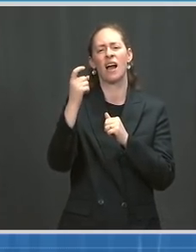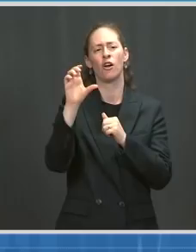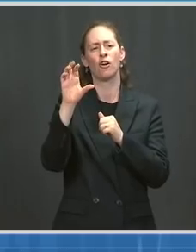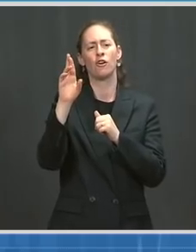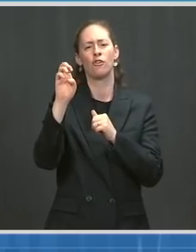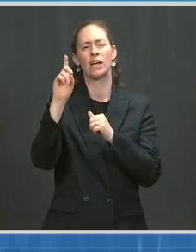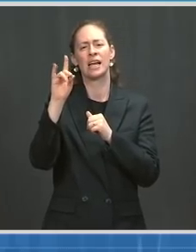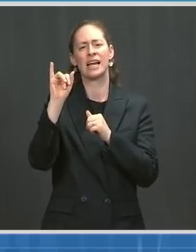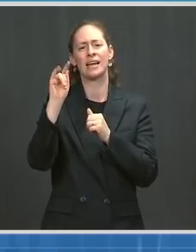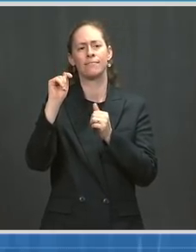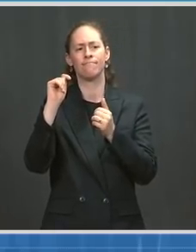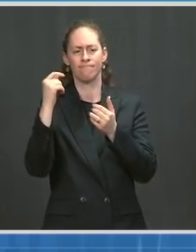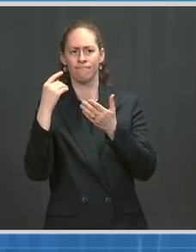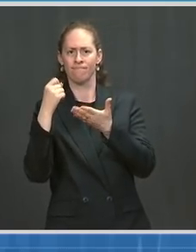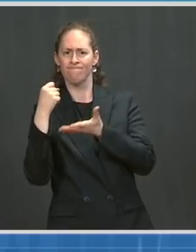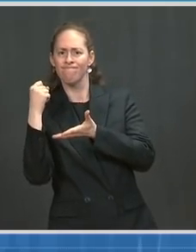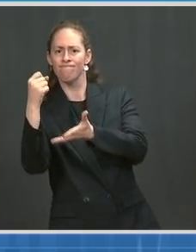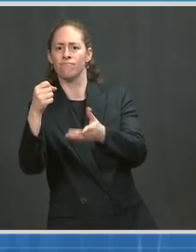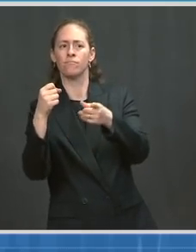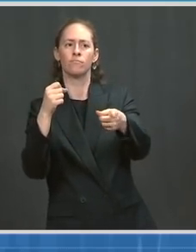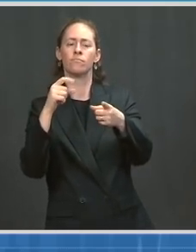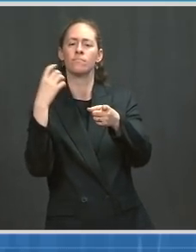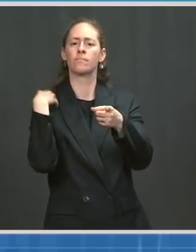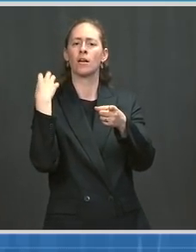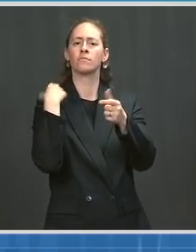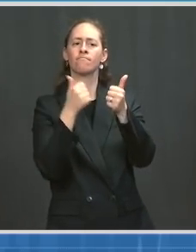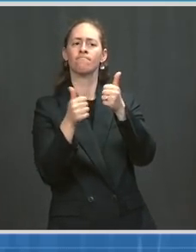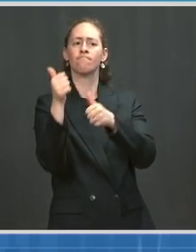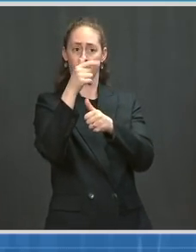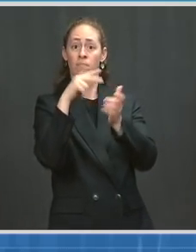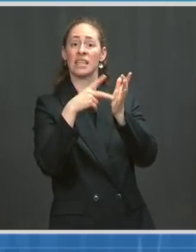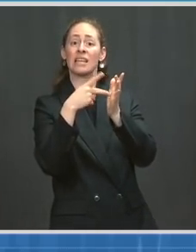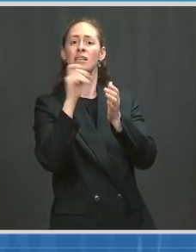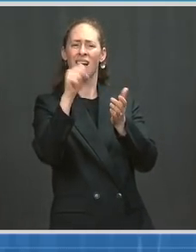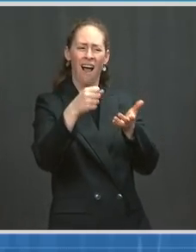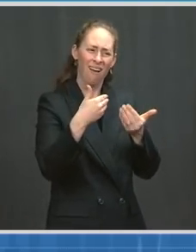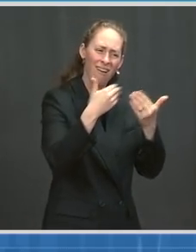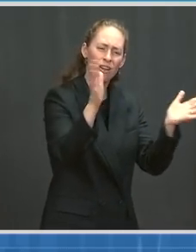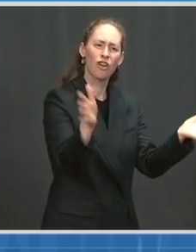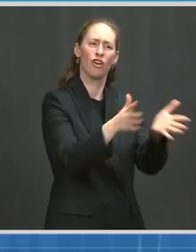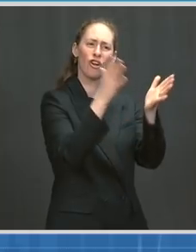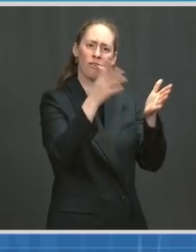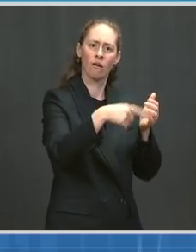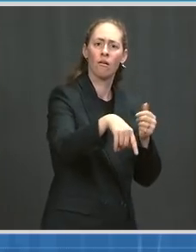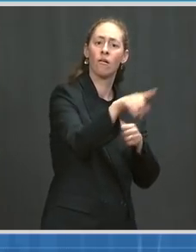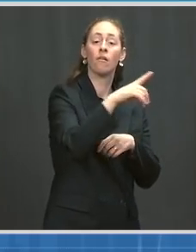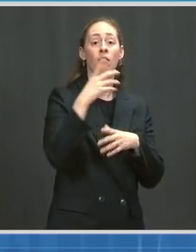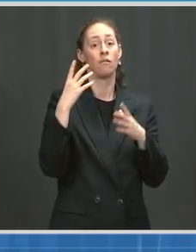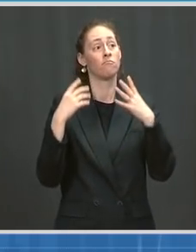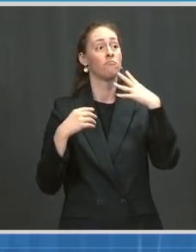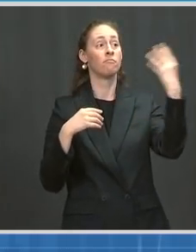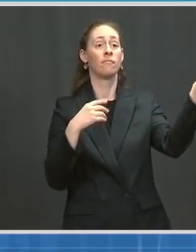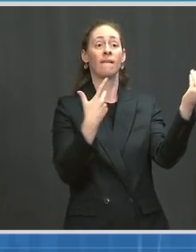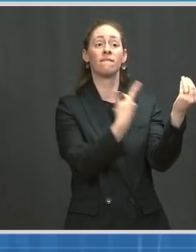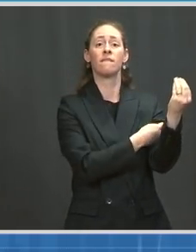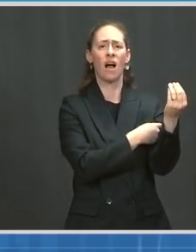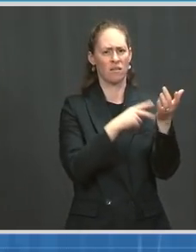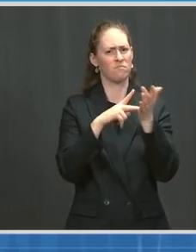because they provide financial support for businesses providing time off for employees to actually get the vaccine and recover from temporary side effects.